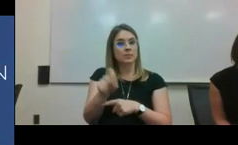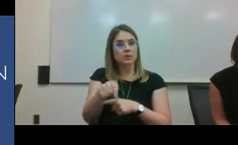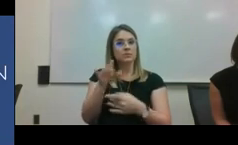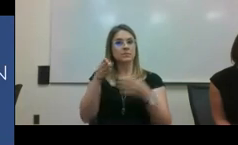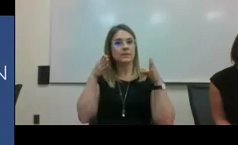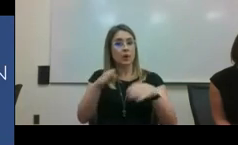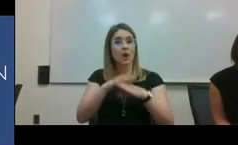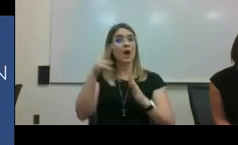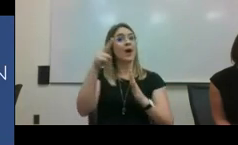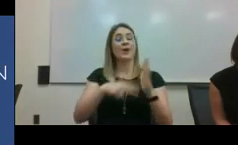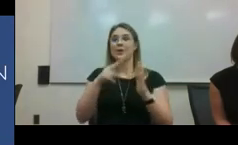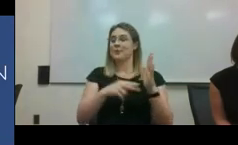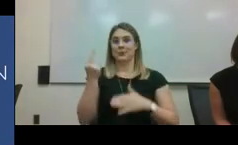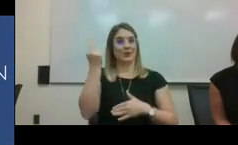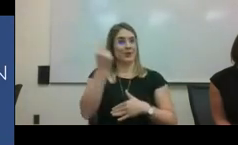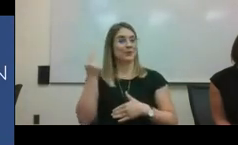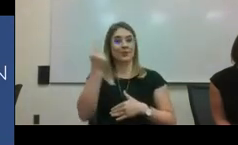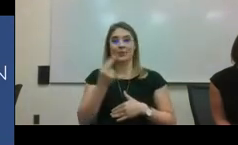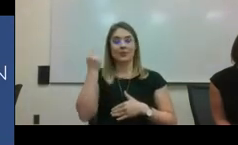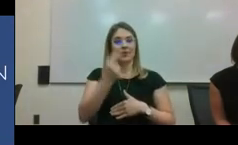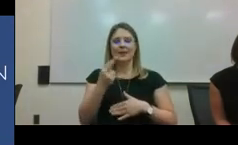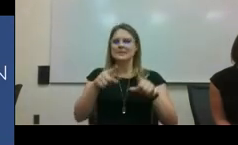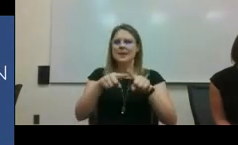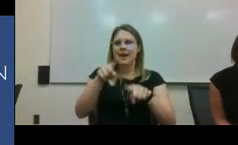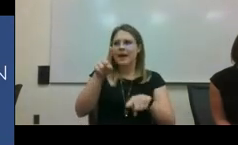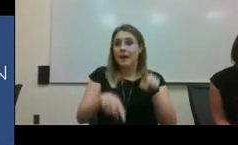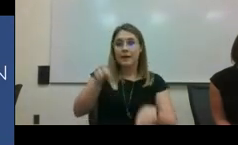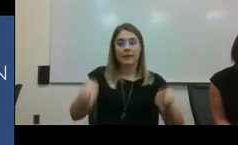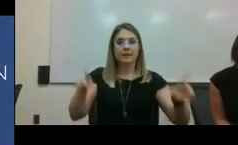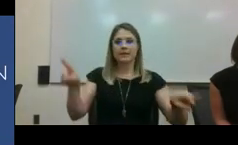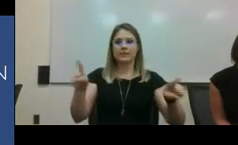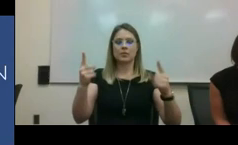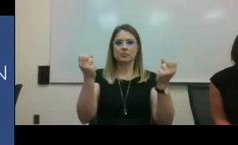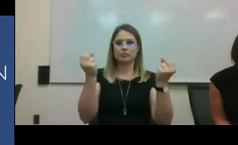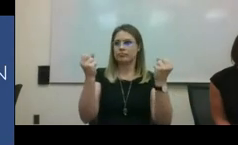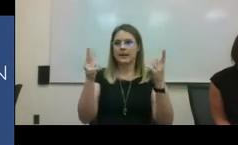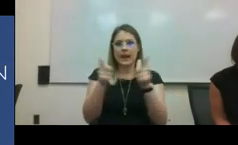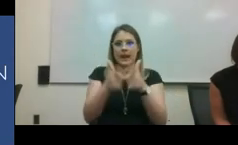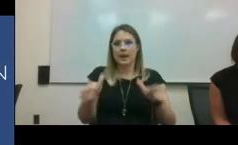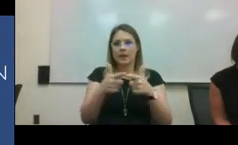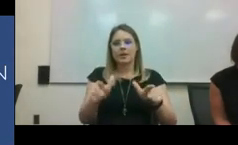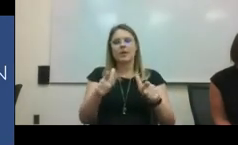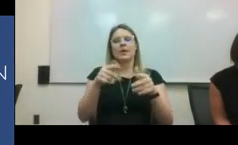And we quickly realized that because of this diversity of experiences, there was a lot of language acquisition